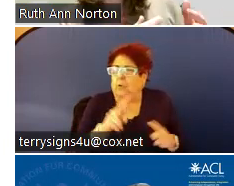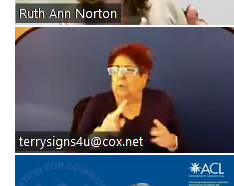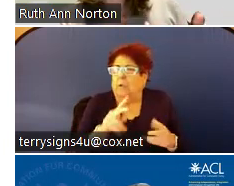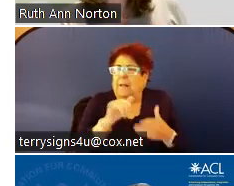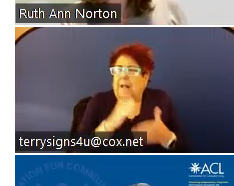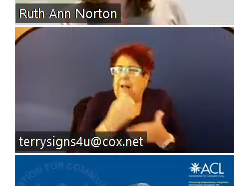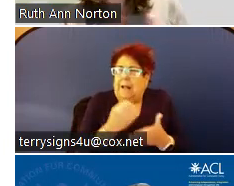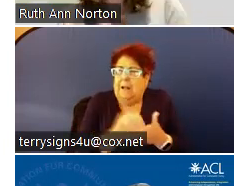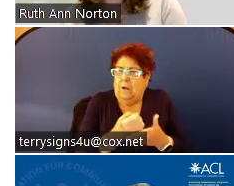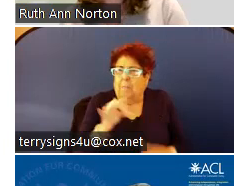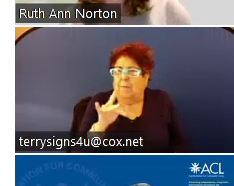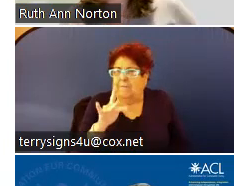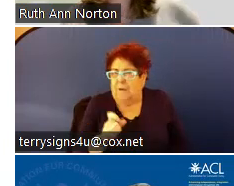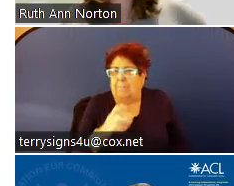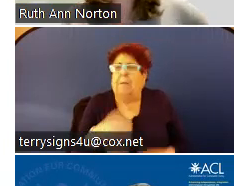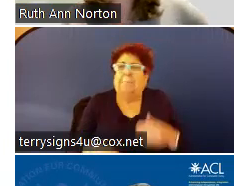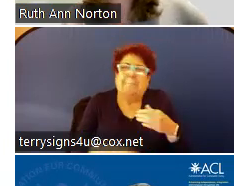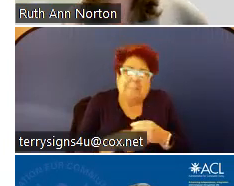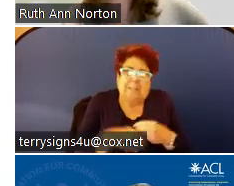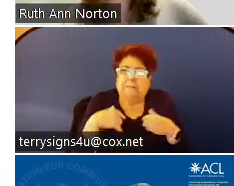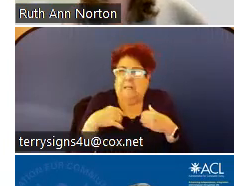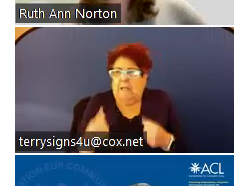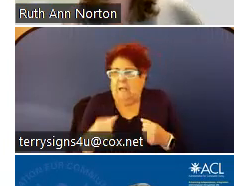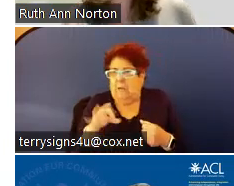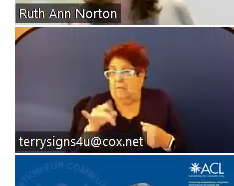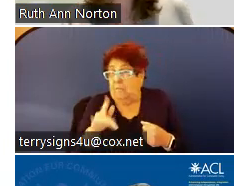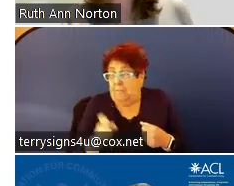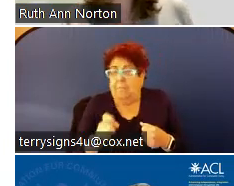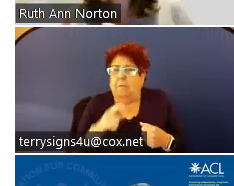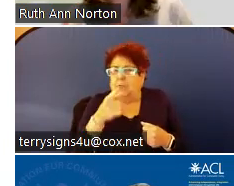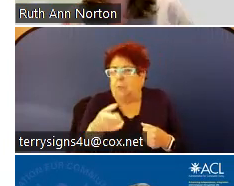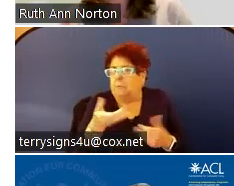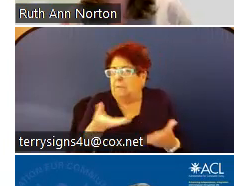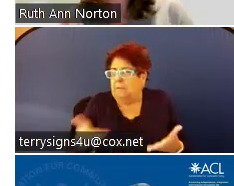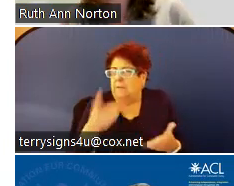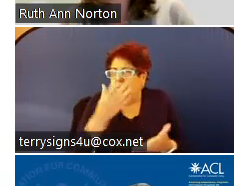as the health frame and those measures on an evidence base to move that as a social driver,